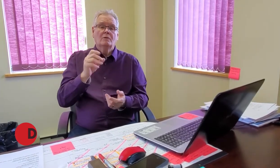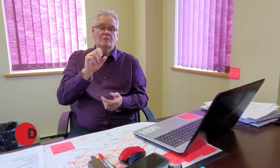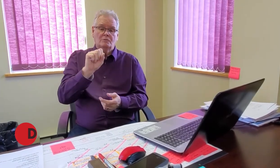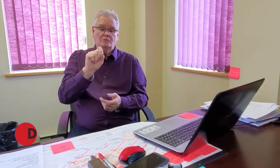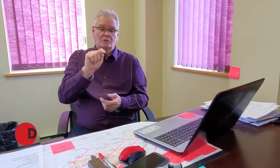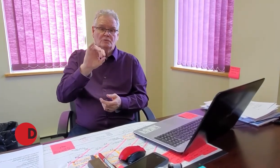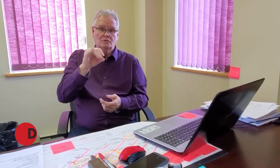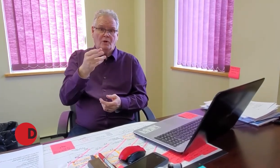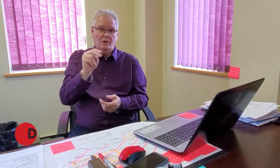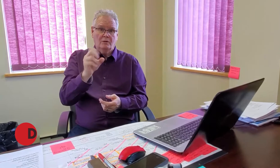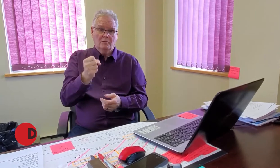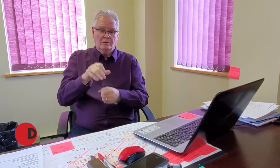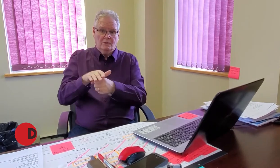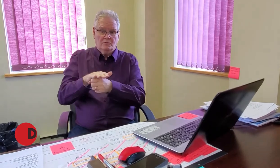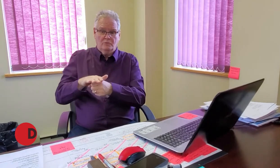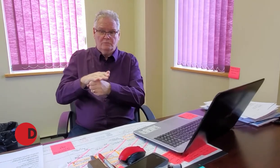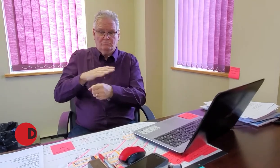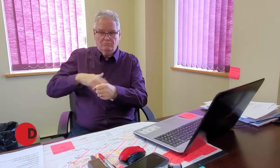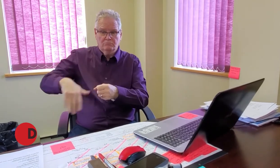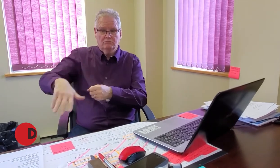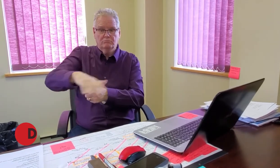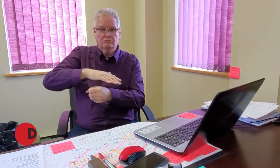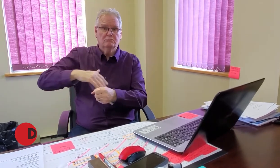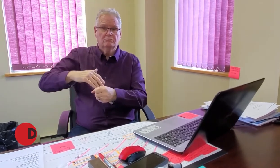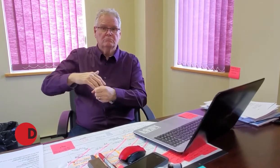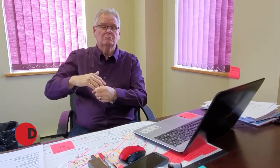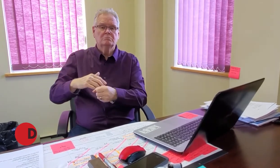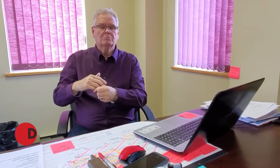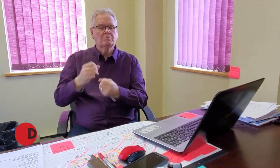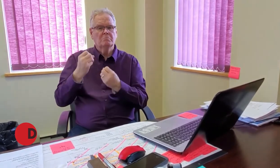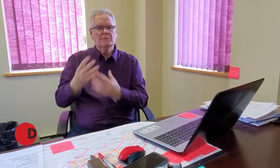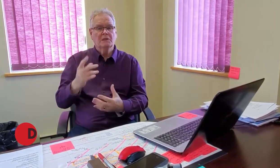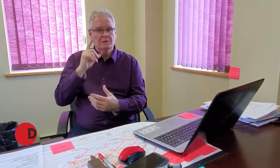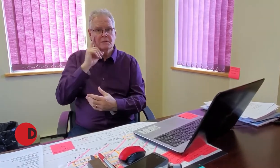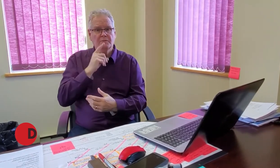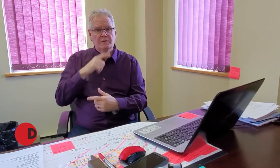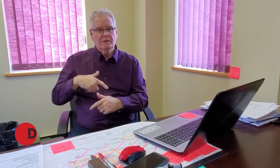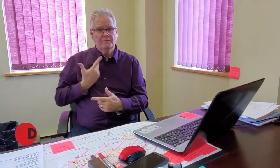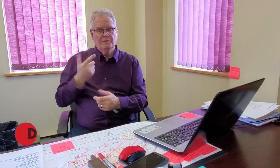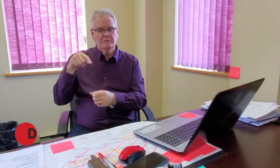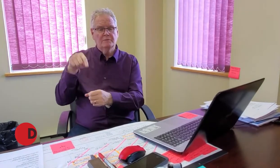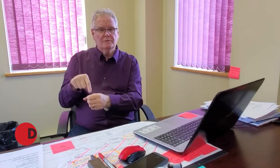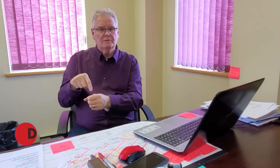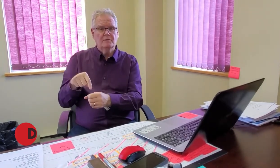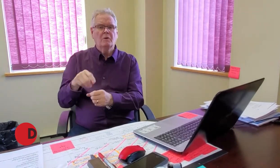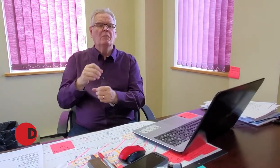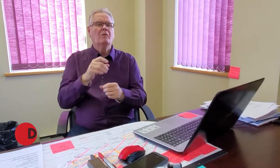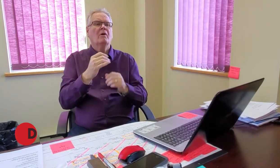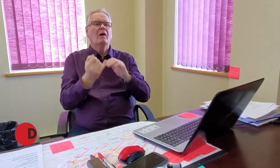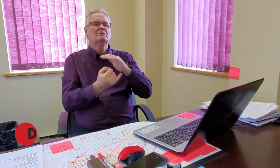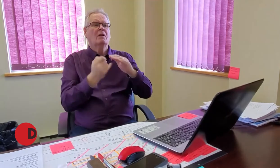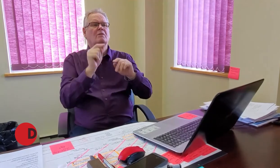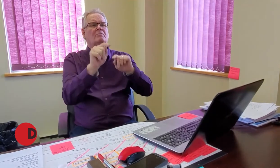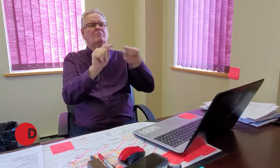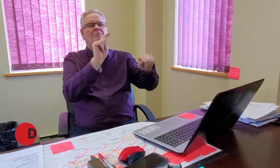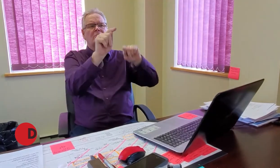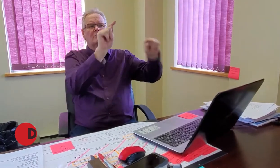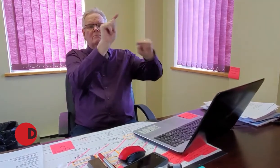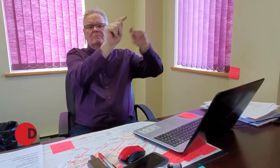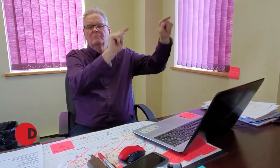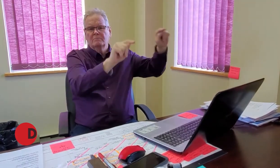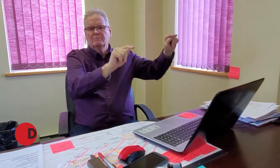John's area and more people isolated throughout Newfoundland.